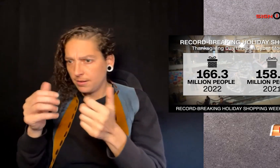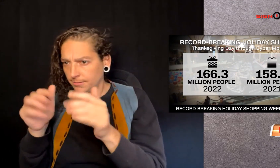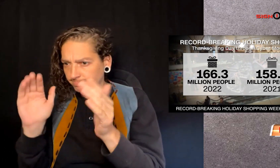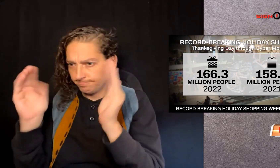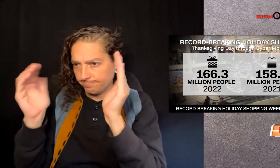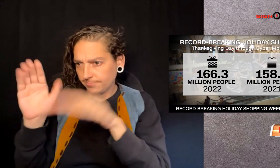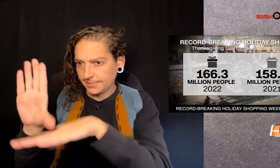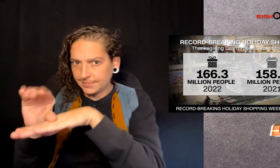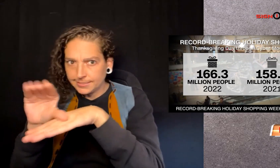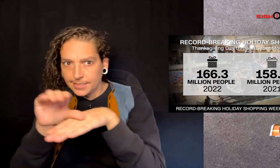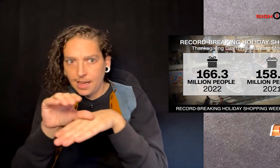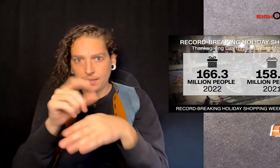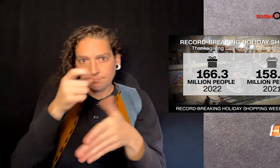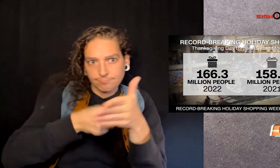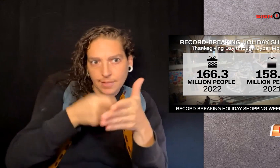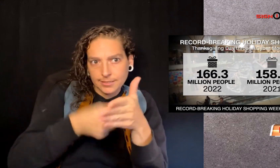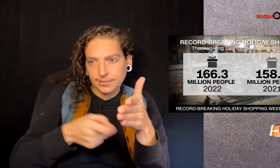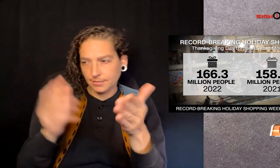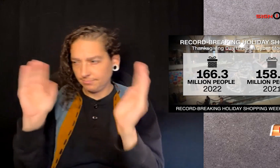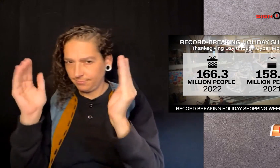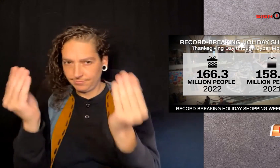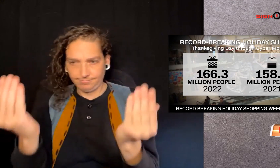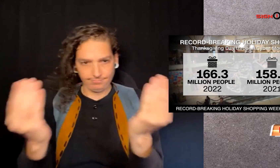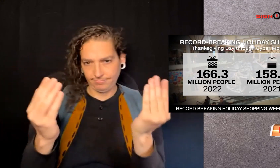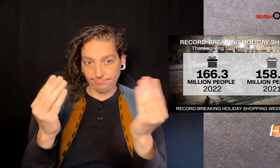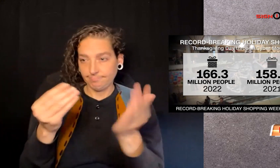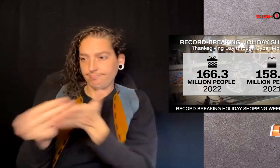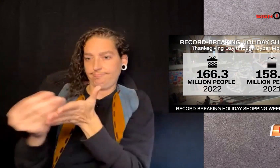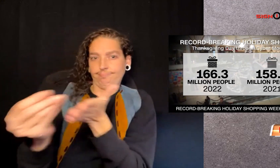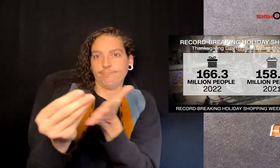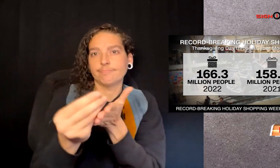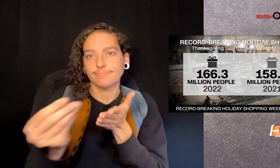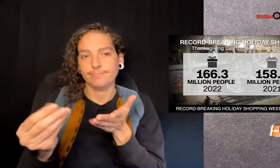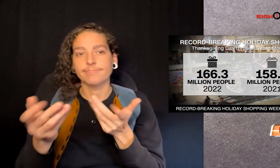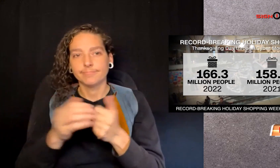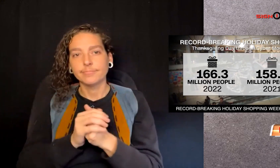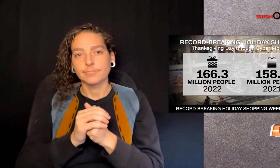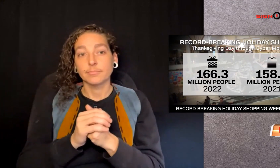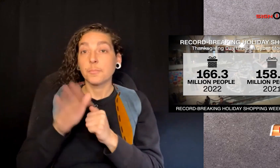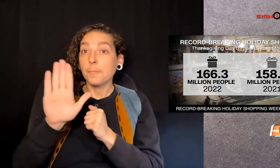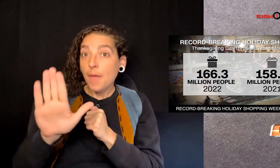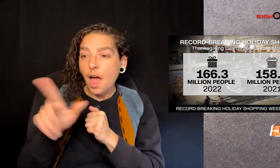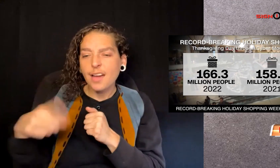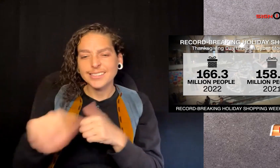when it comes to hunting for deals and comparing prices but they still want to get into the